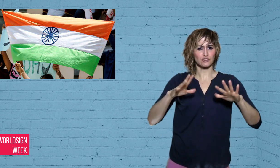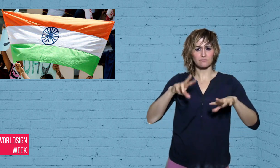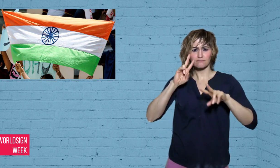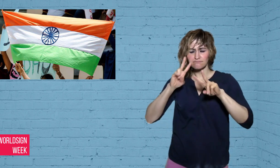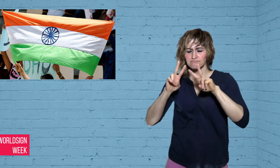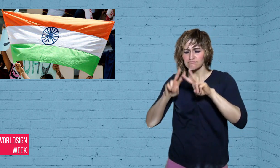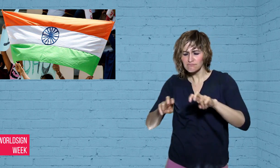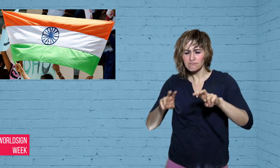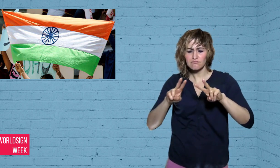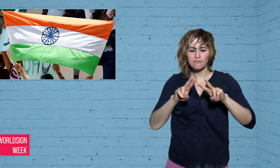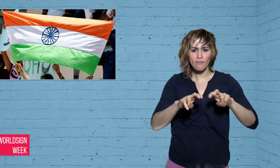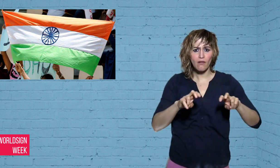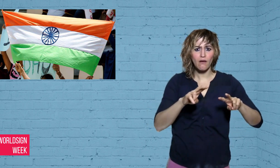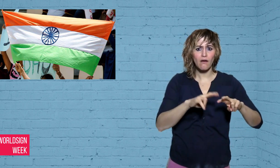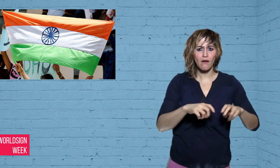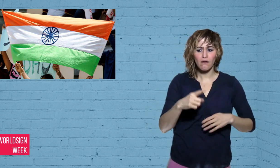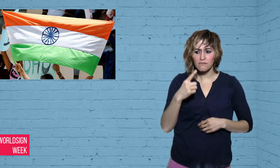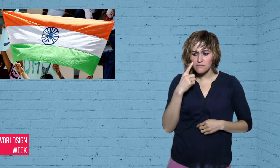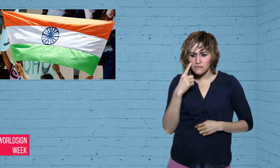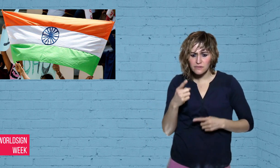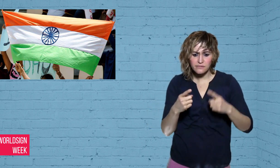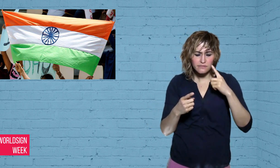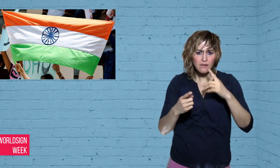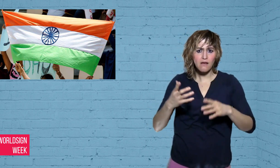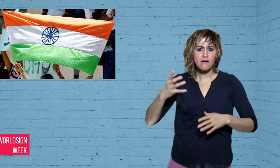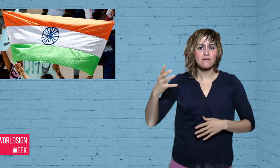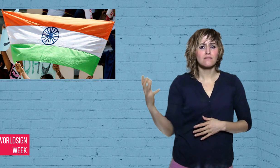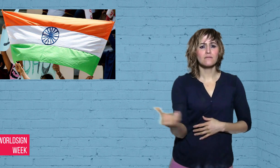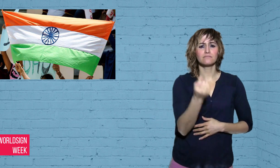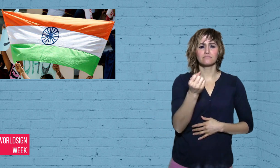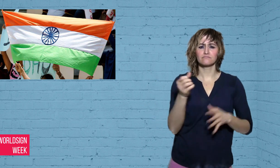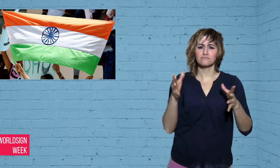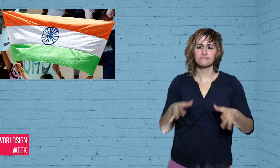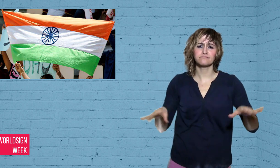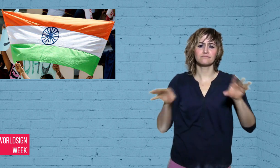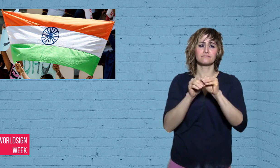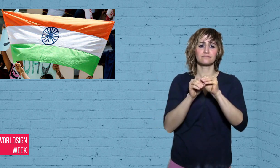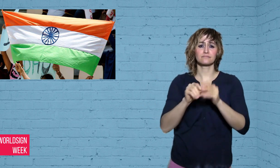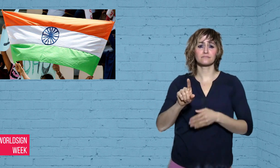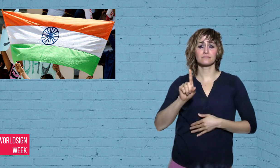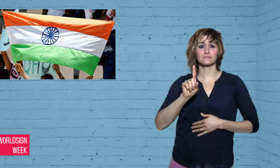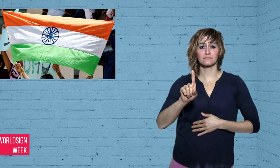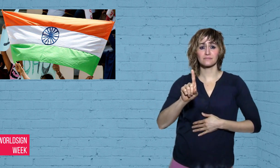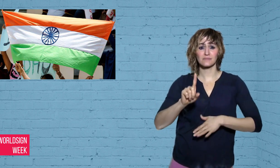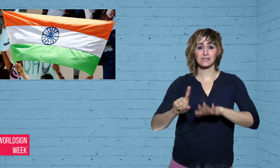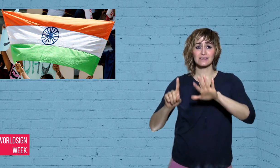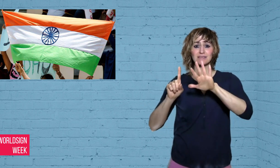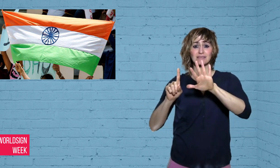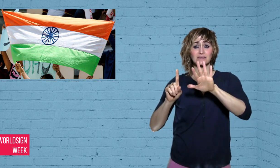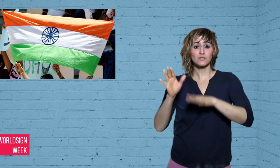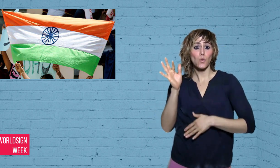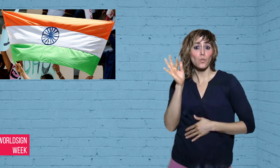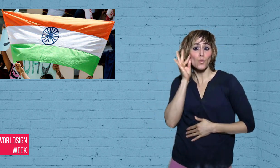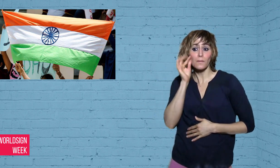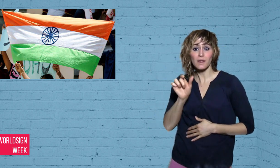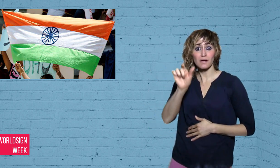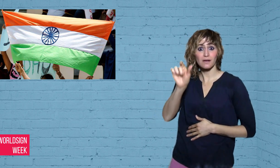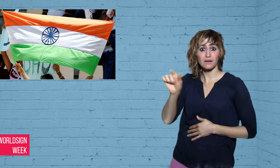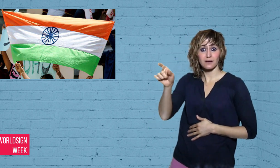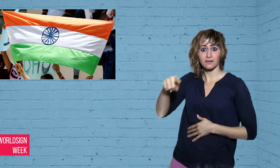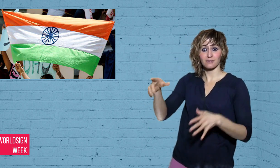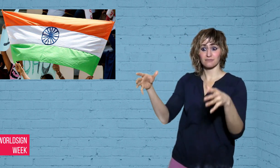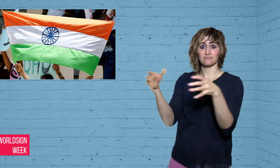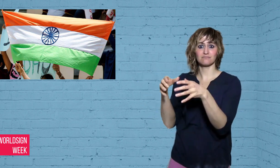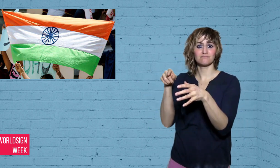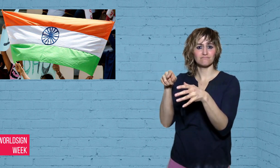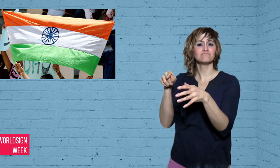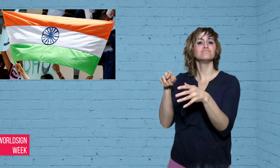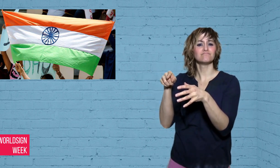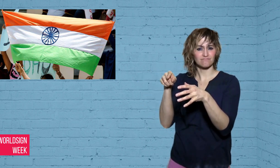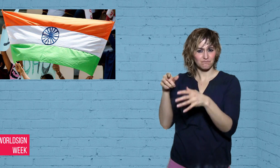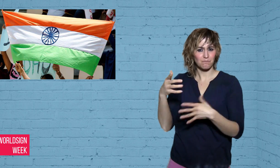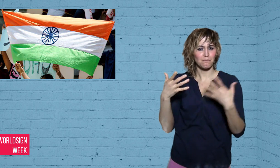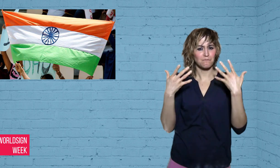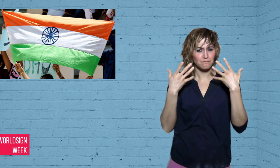In a statement, they found 16 women who were